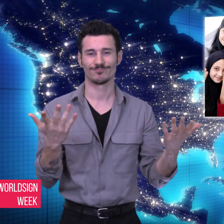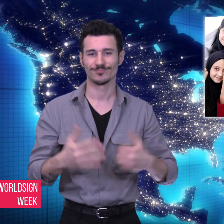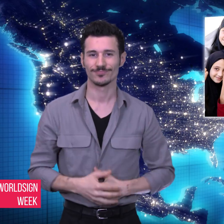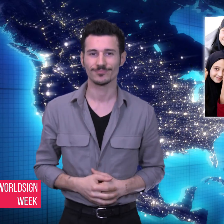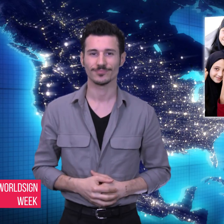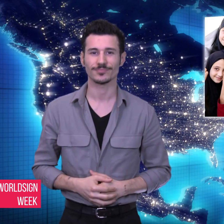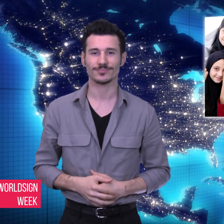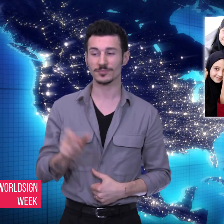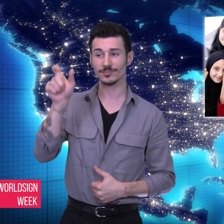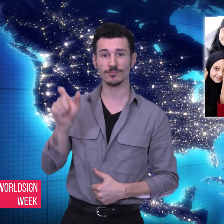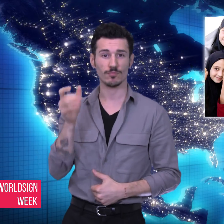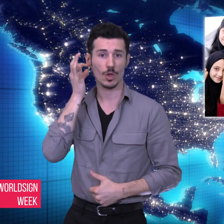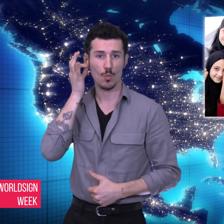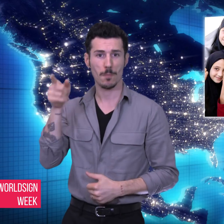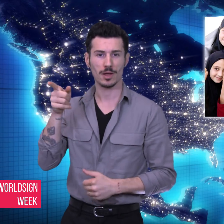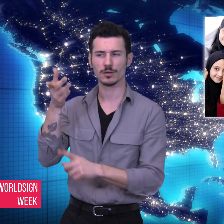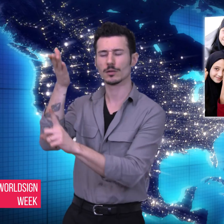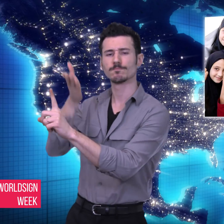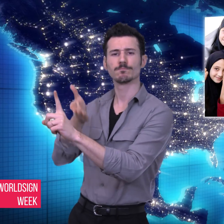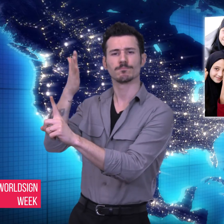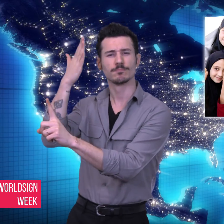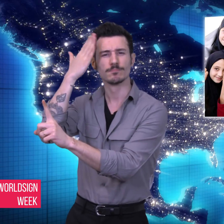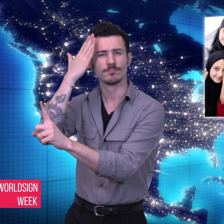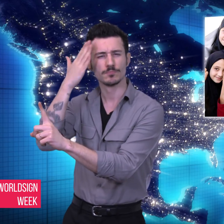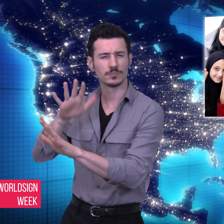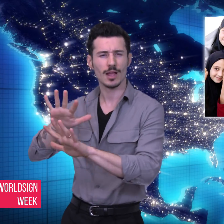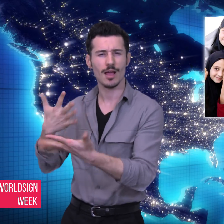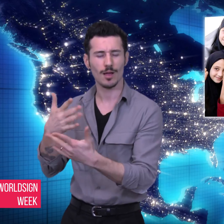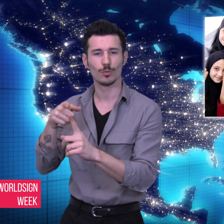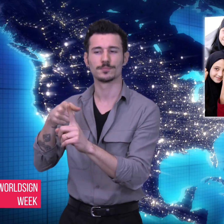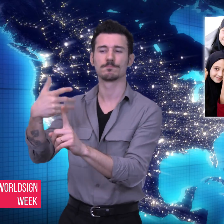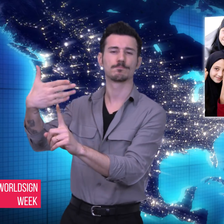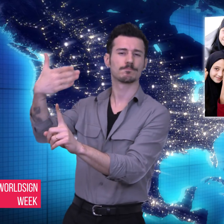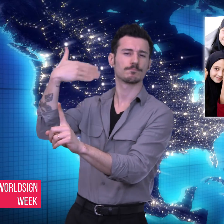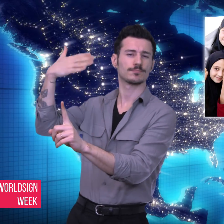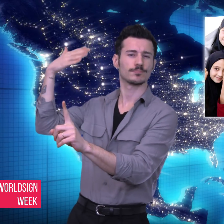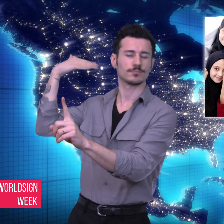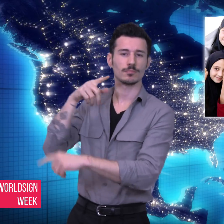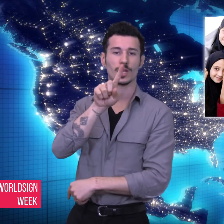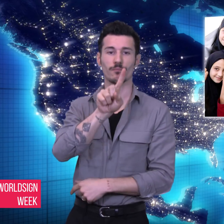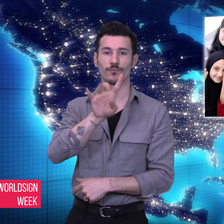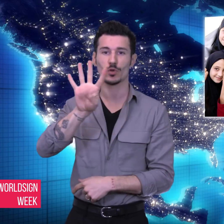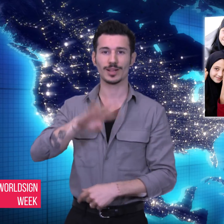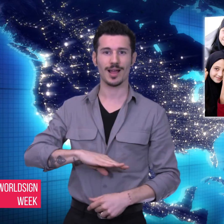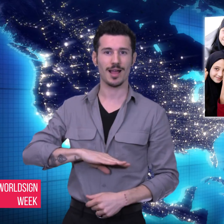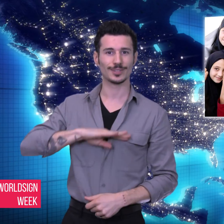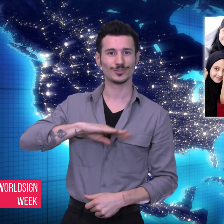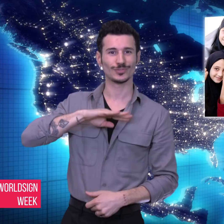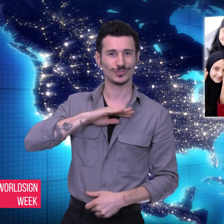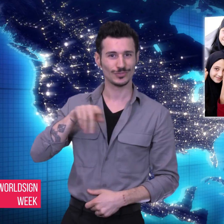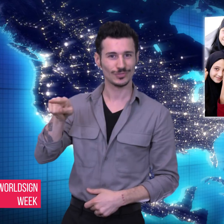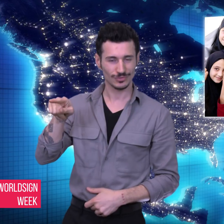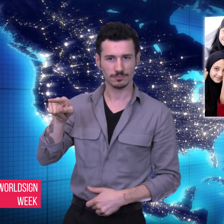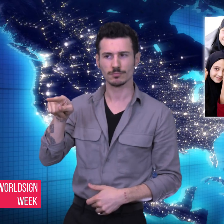years old for advocating Pakistani girls to attend